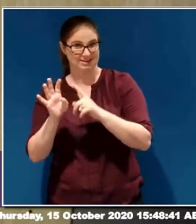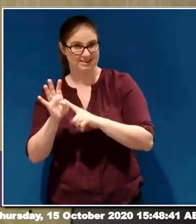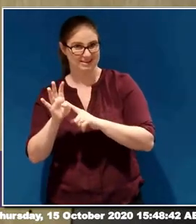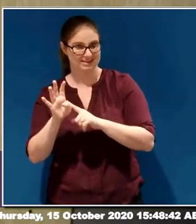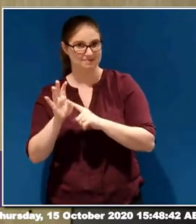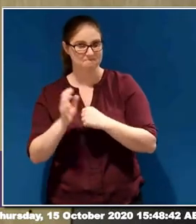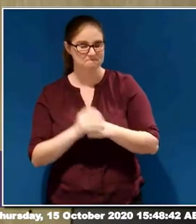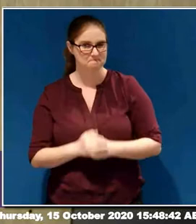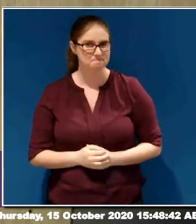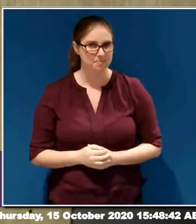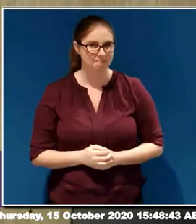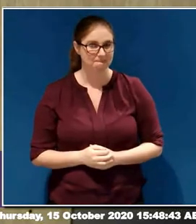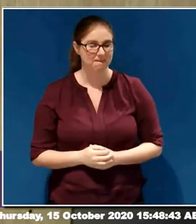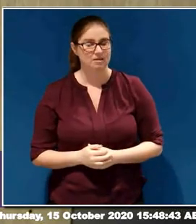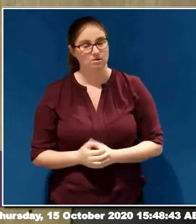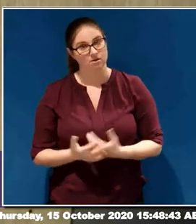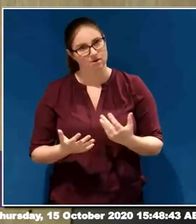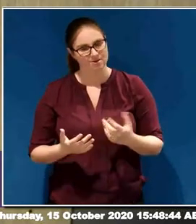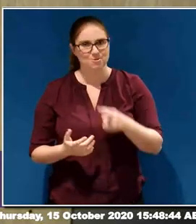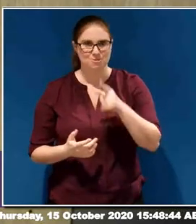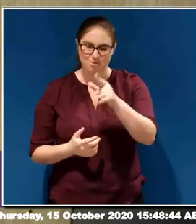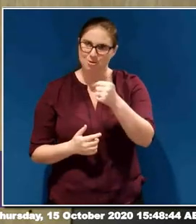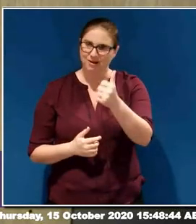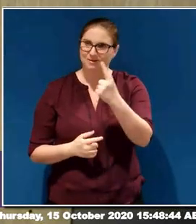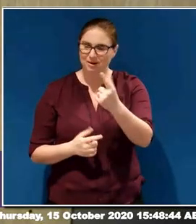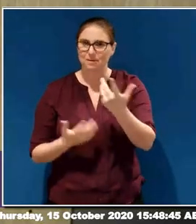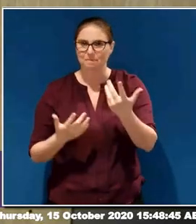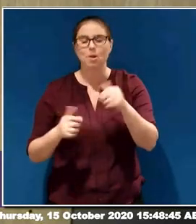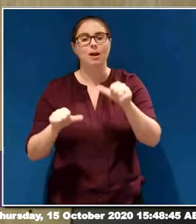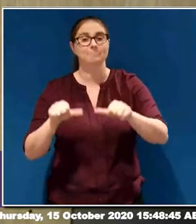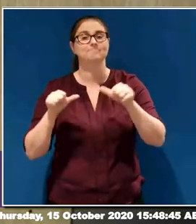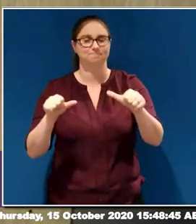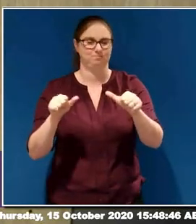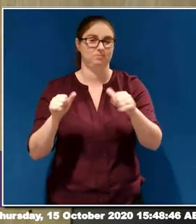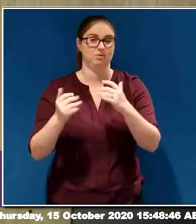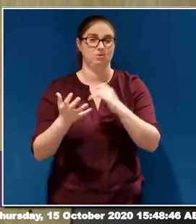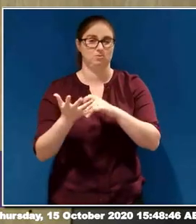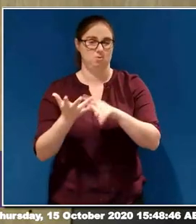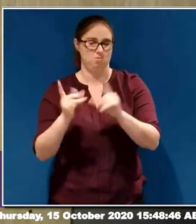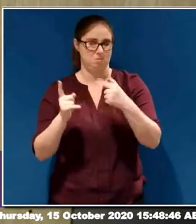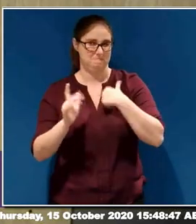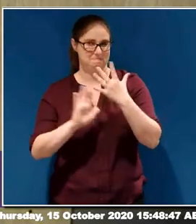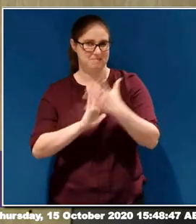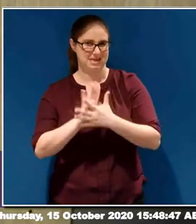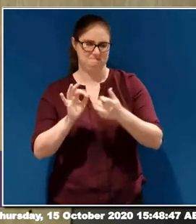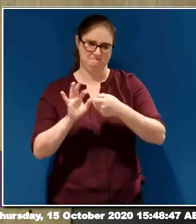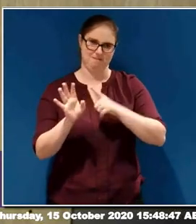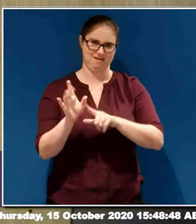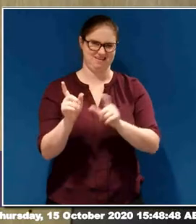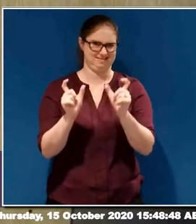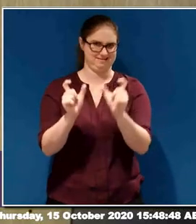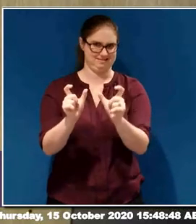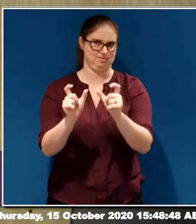there's a snowballing over time, and the behaviour becomes transactional.